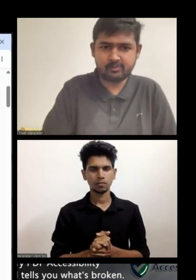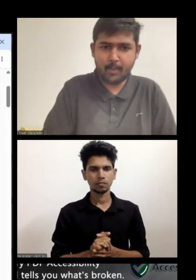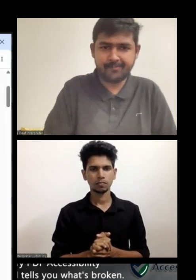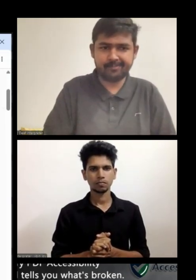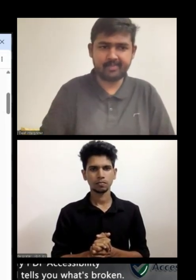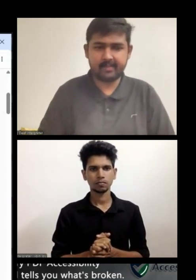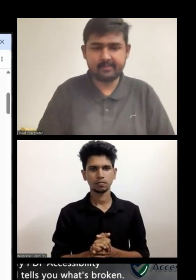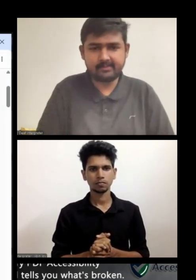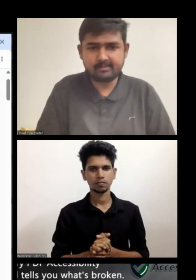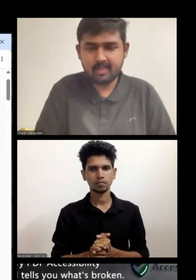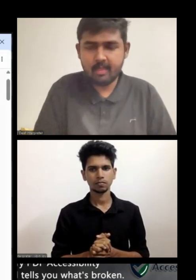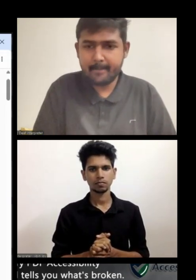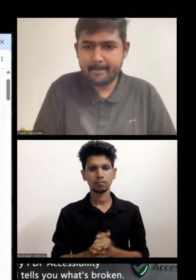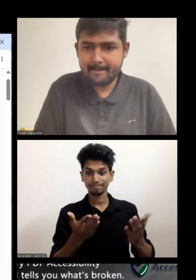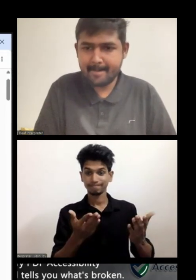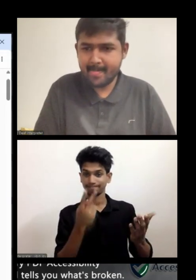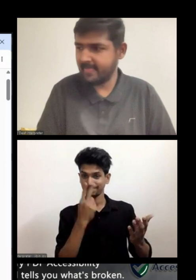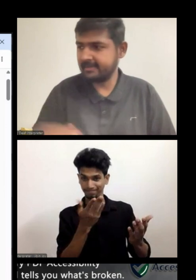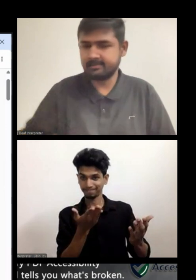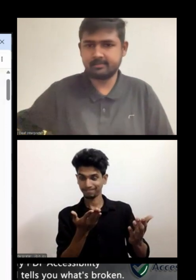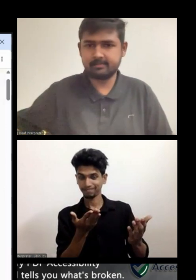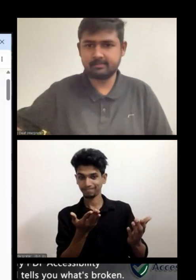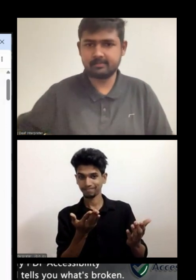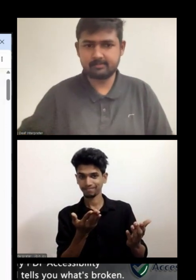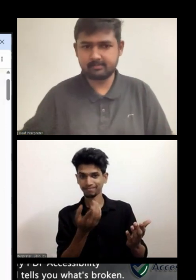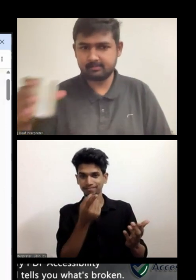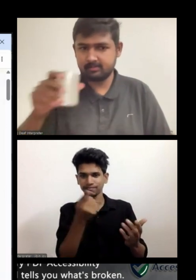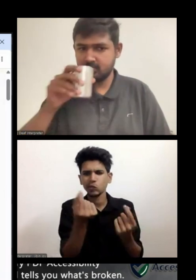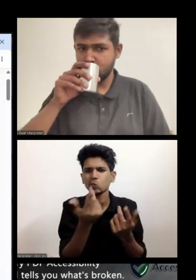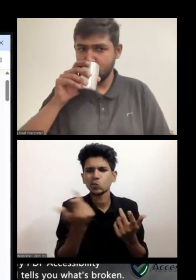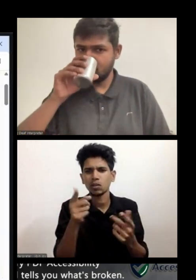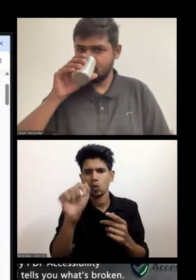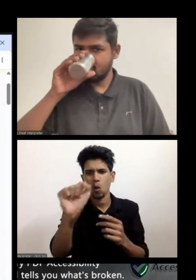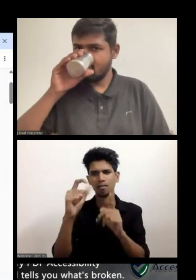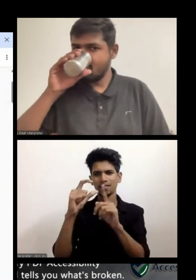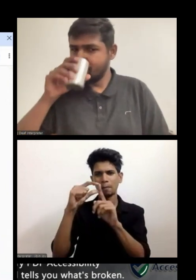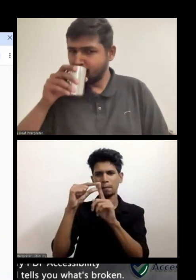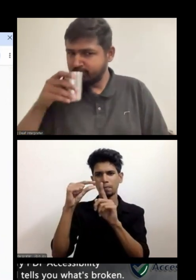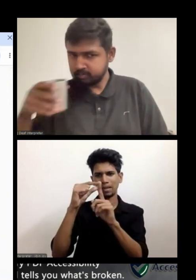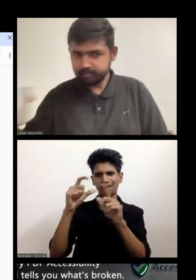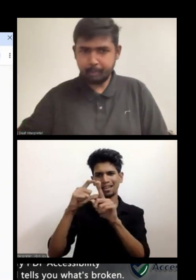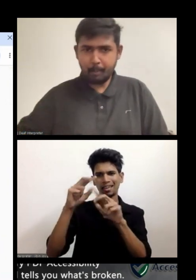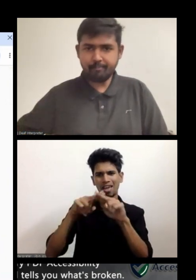This is the thing. All you need to do is put up a PDF here and you will get a report.